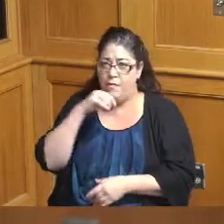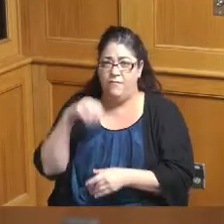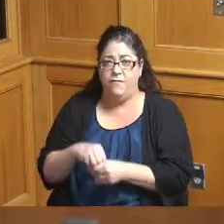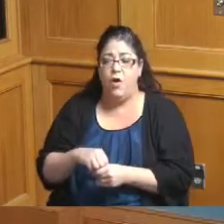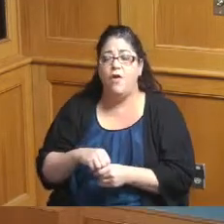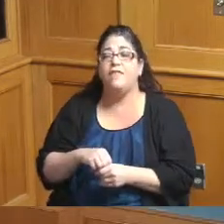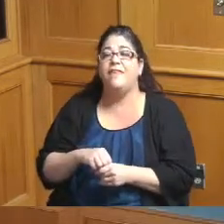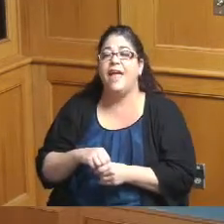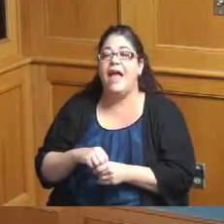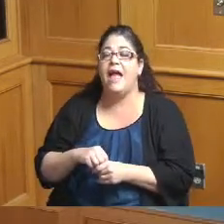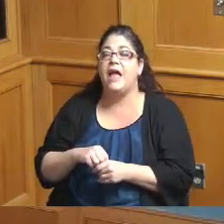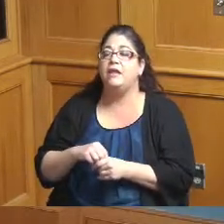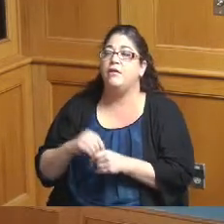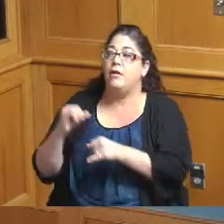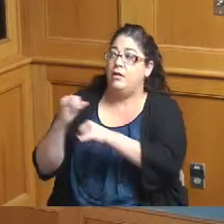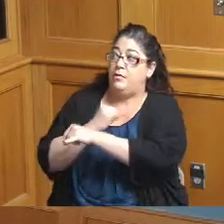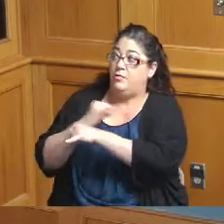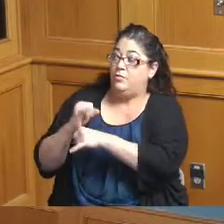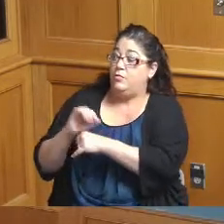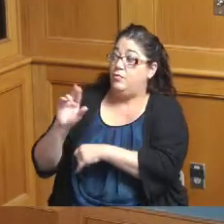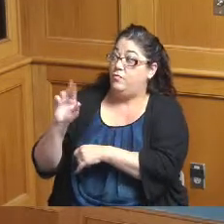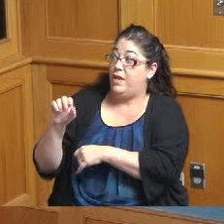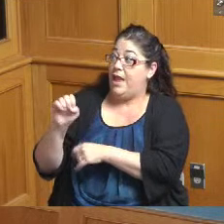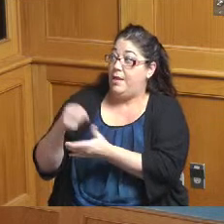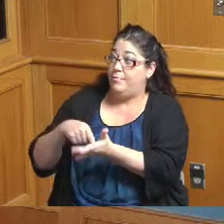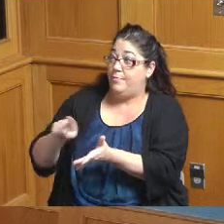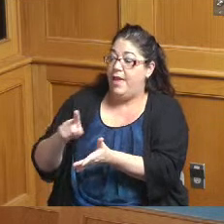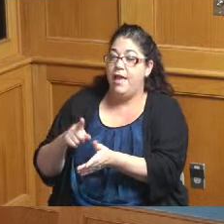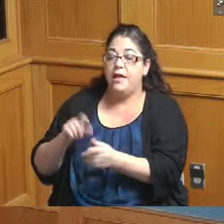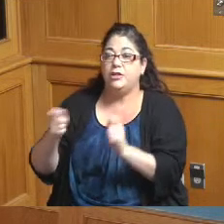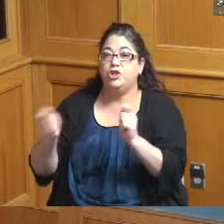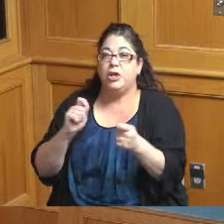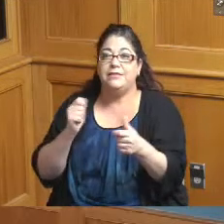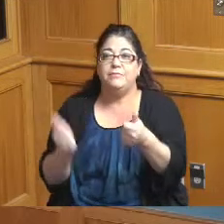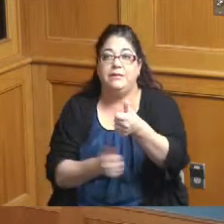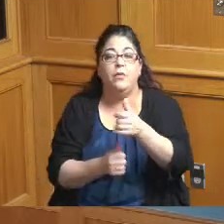adjustment was entirely under the Board of County Commissioners we've been working independently